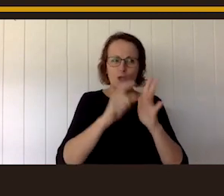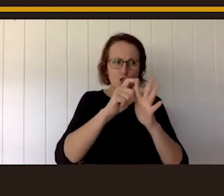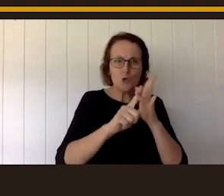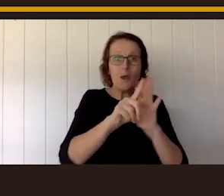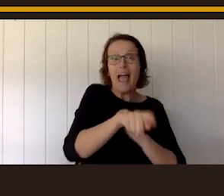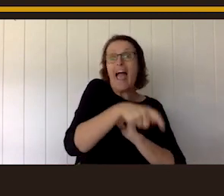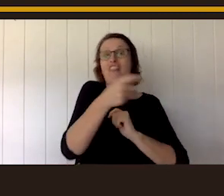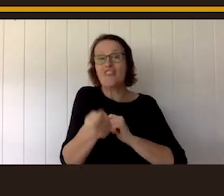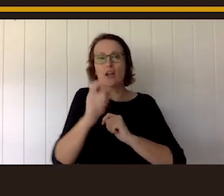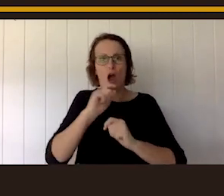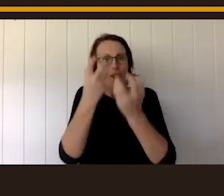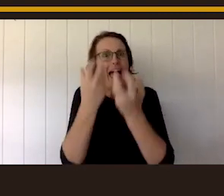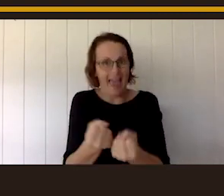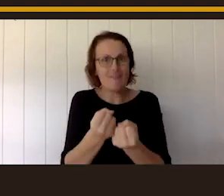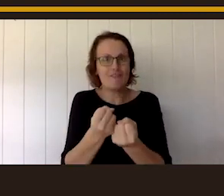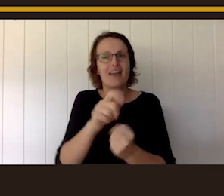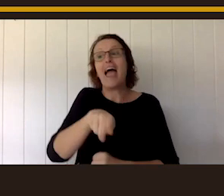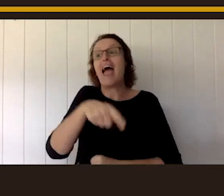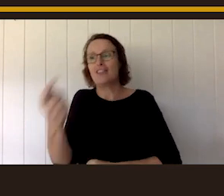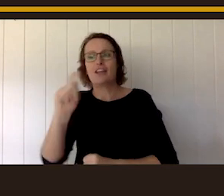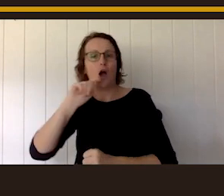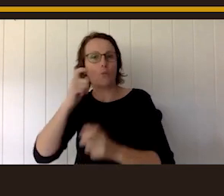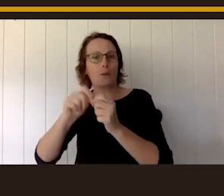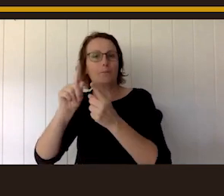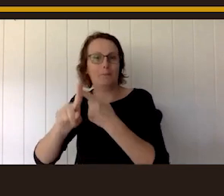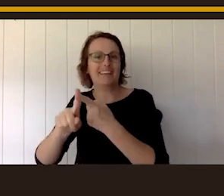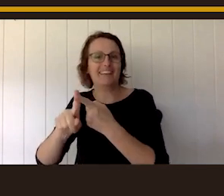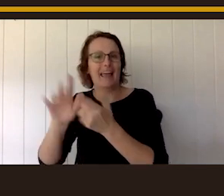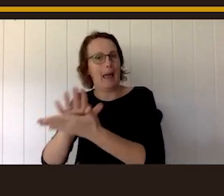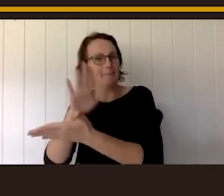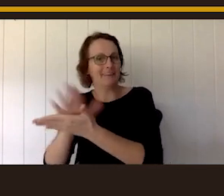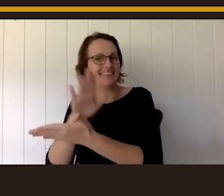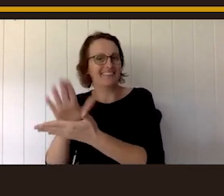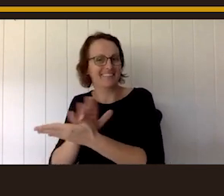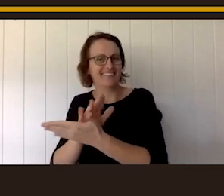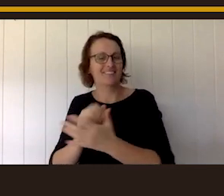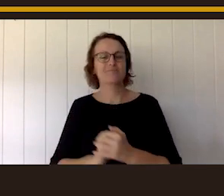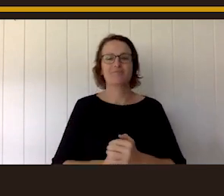things and, when I do these things, then I'll have all the stuff that I want, and then I'll be who I want to be,. I'll be happy. I'll be